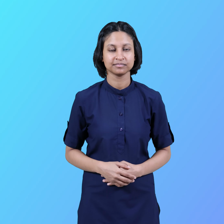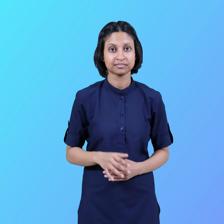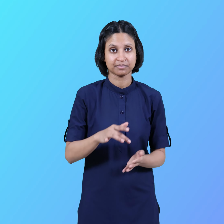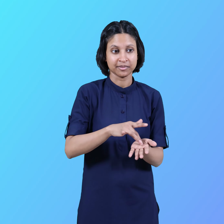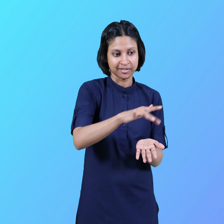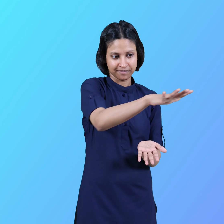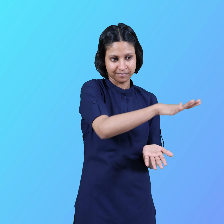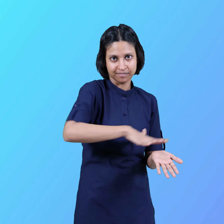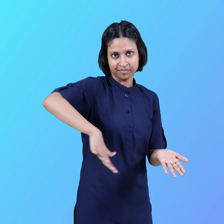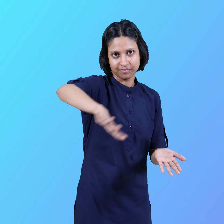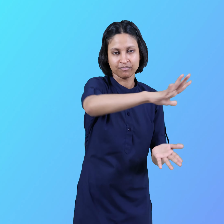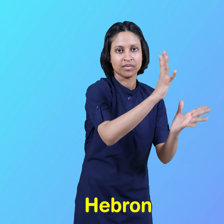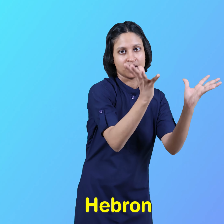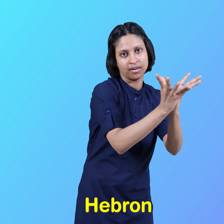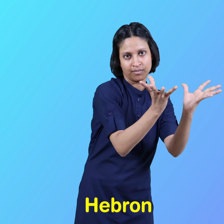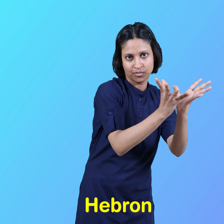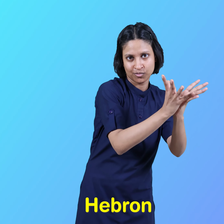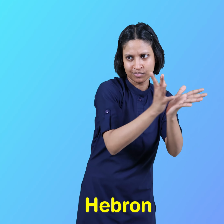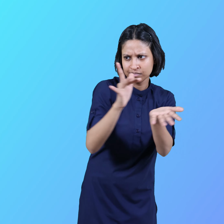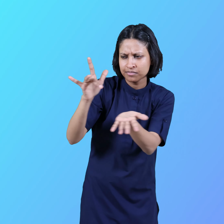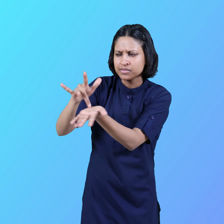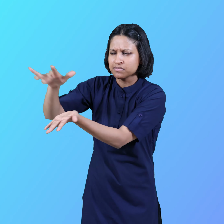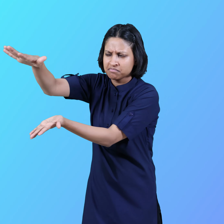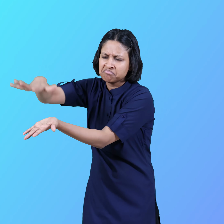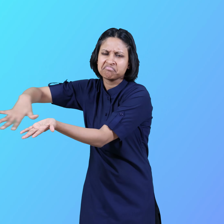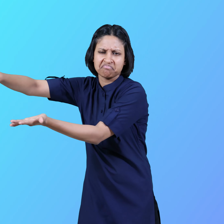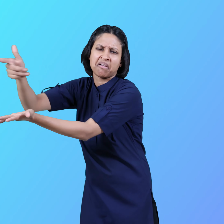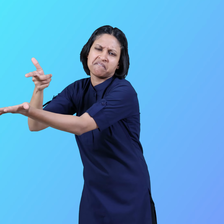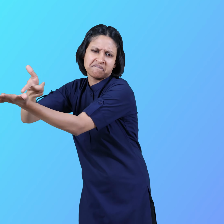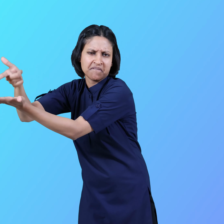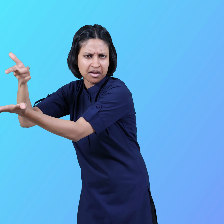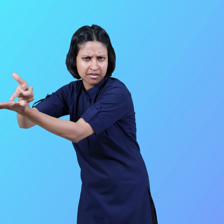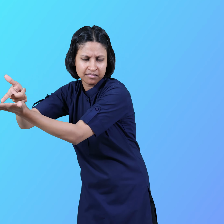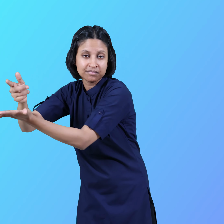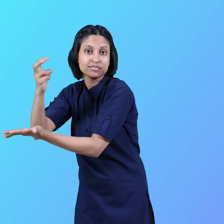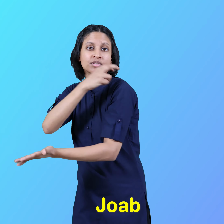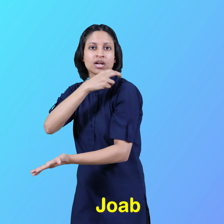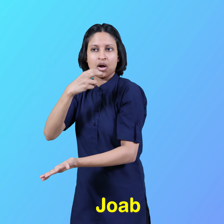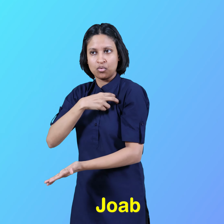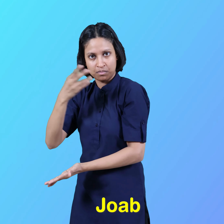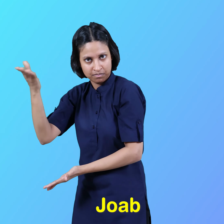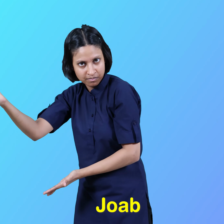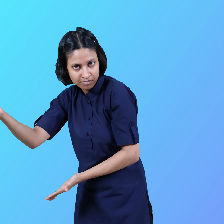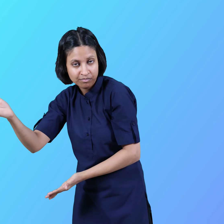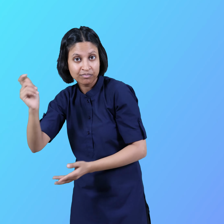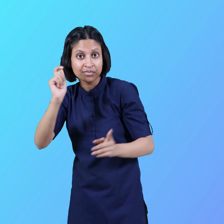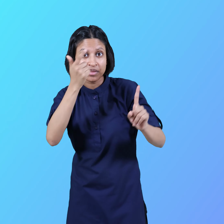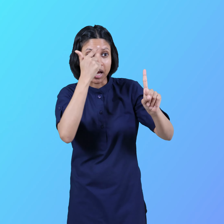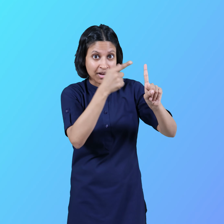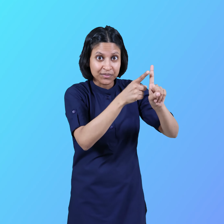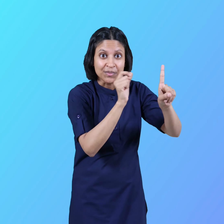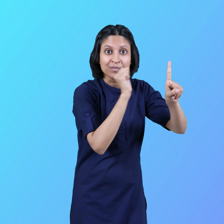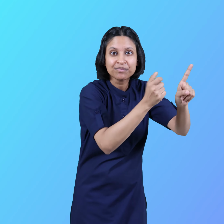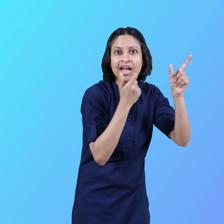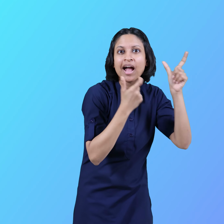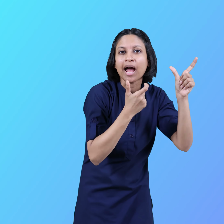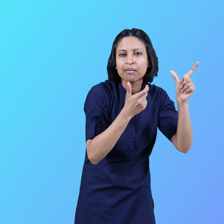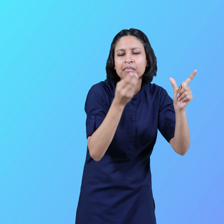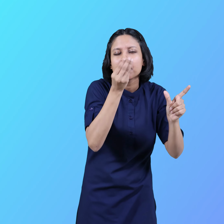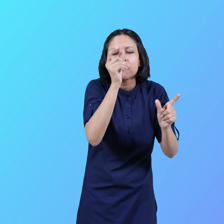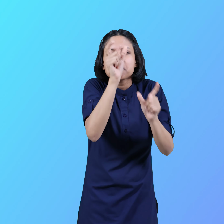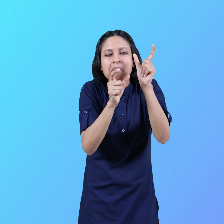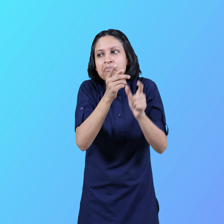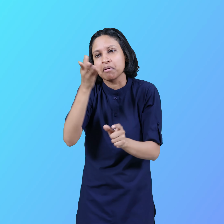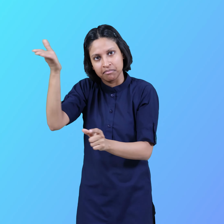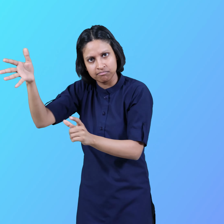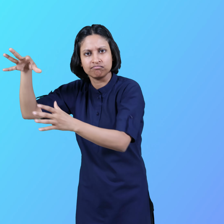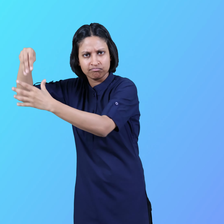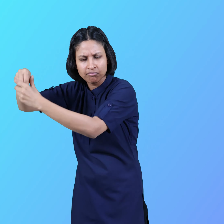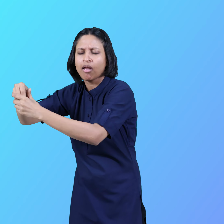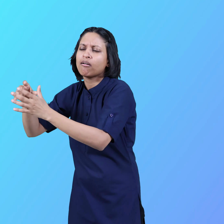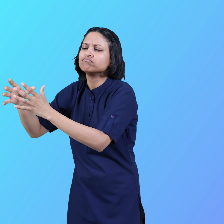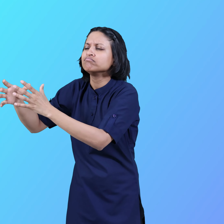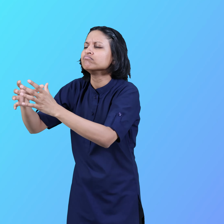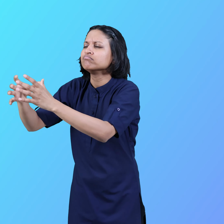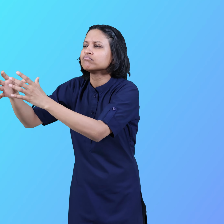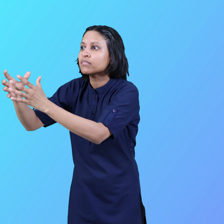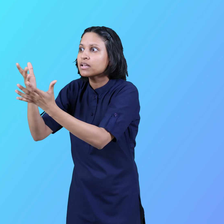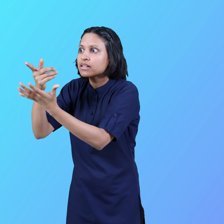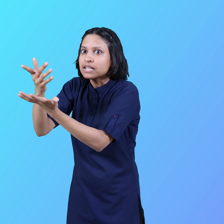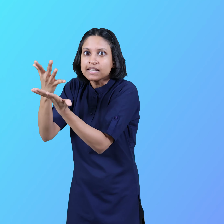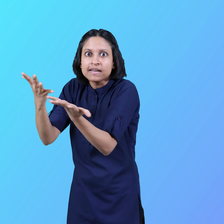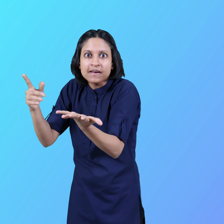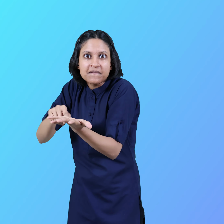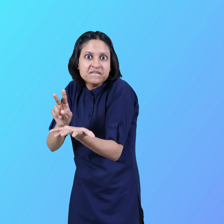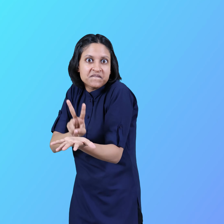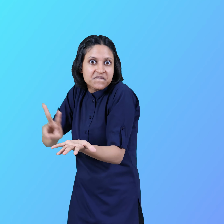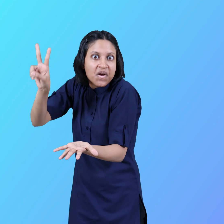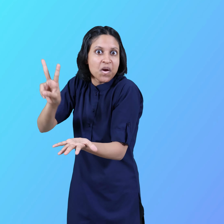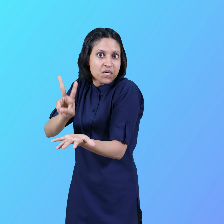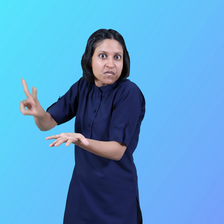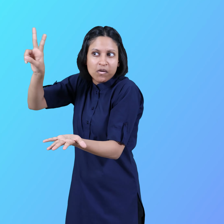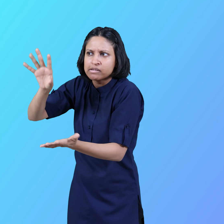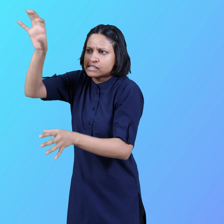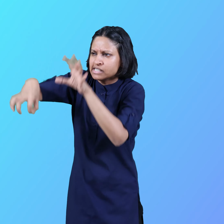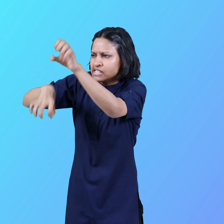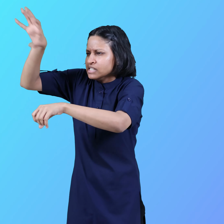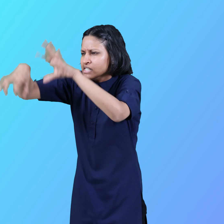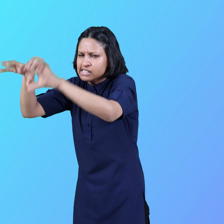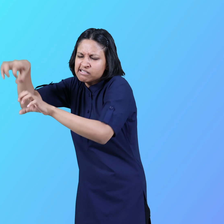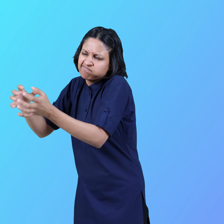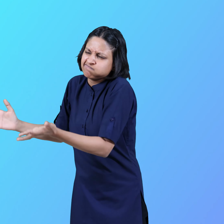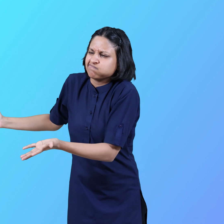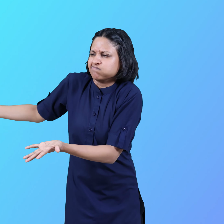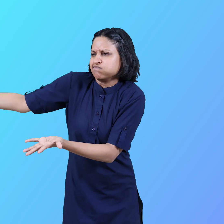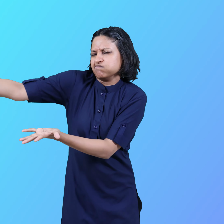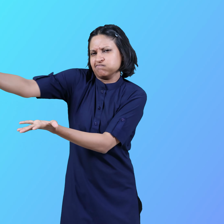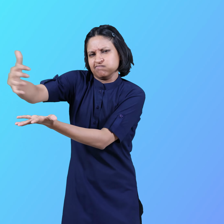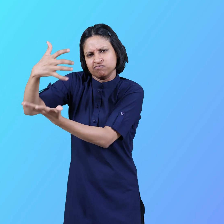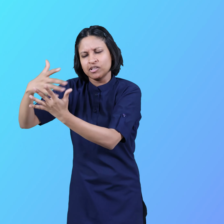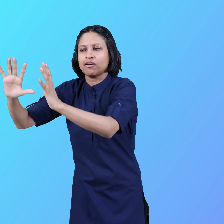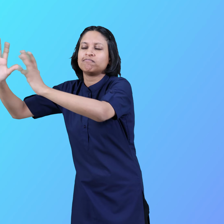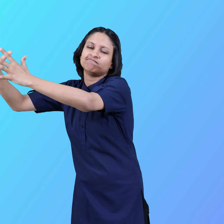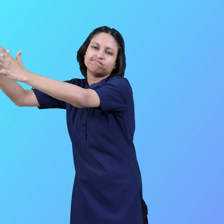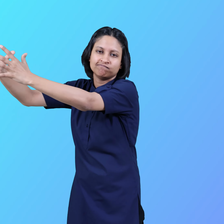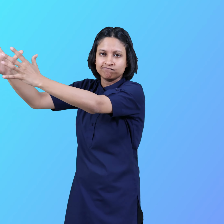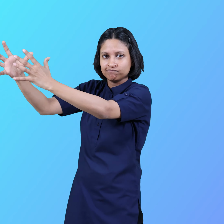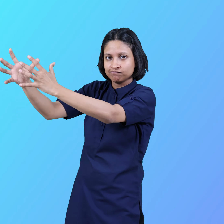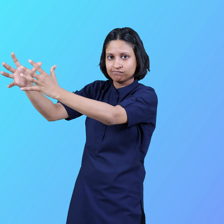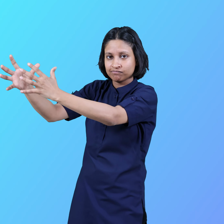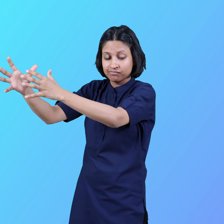Joab and some of David’s soldiers were on their way back from a raid on a village. They had many valuable things that they had taken from the enemy.